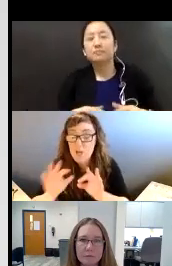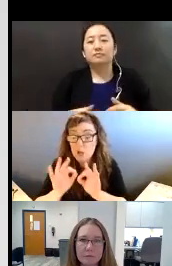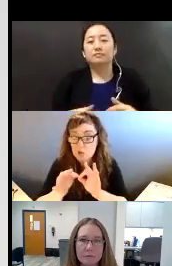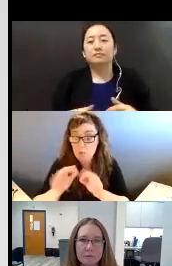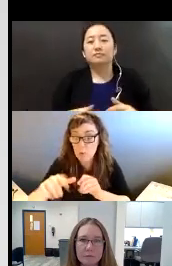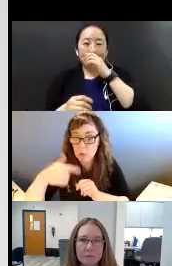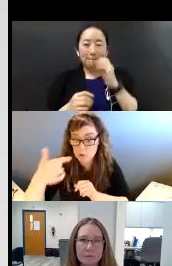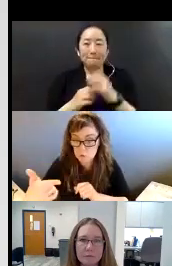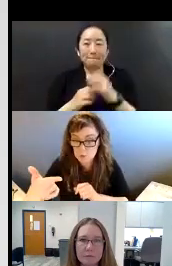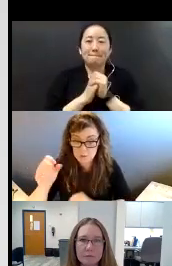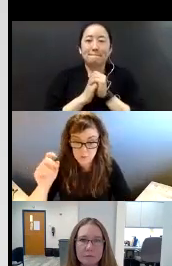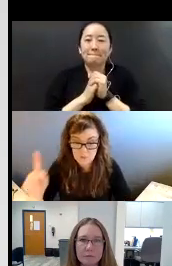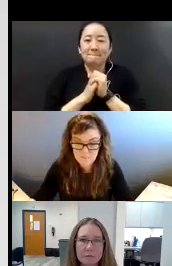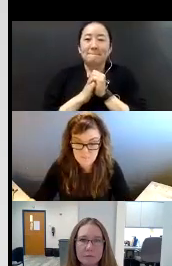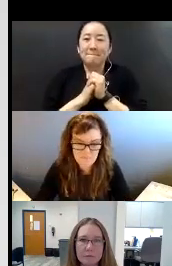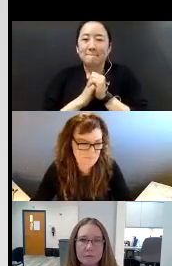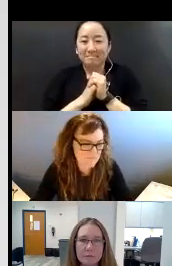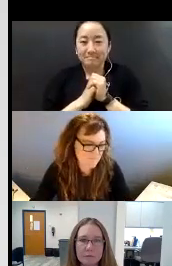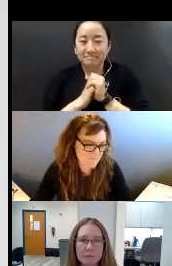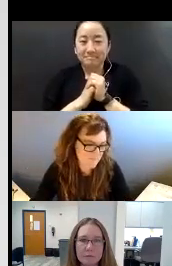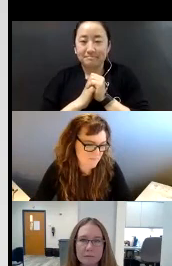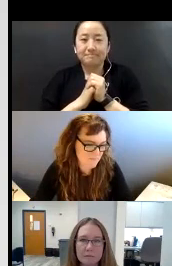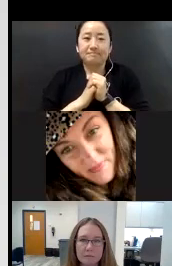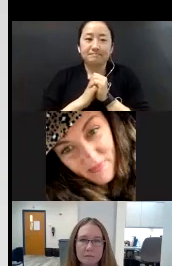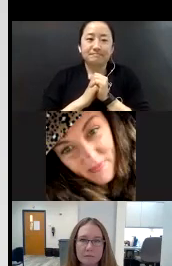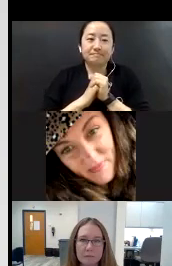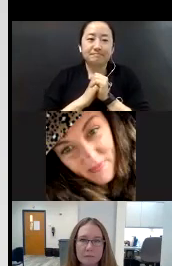I WILL PULL IT UP HERE.